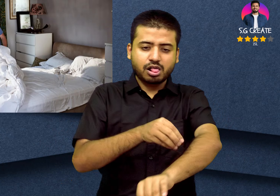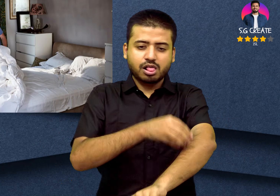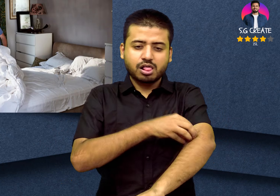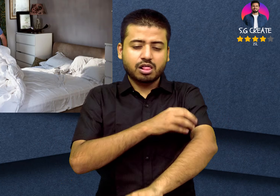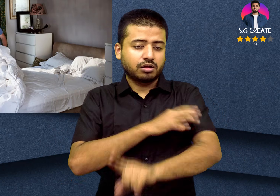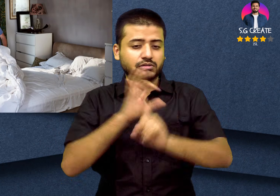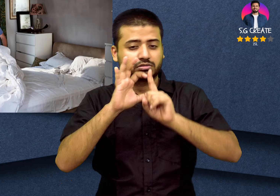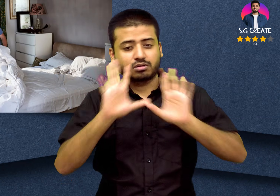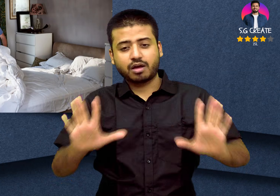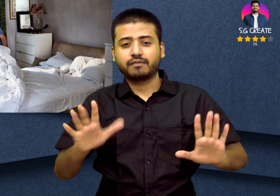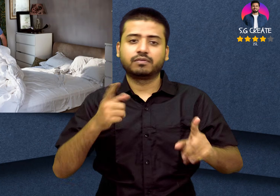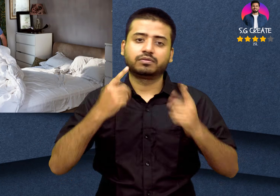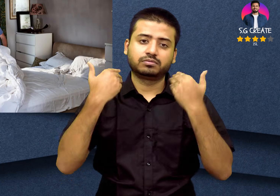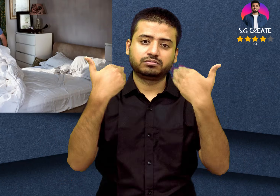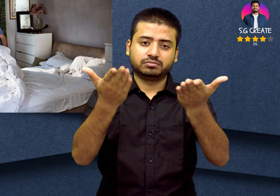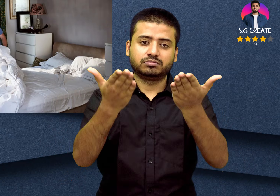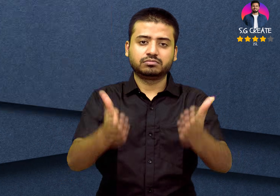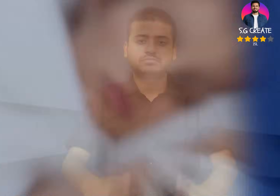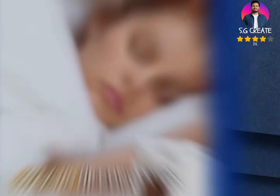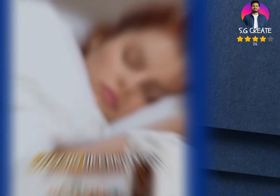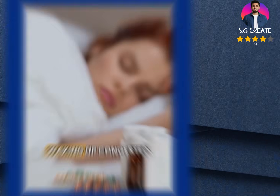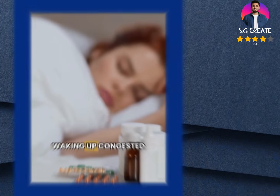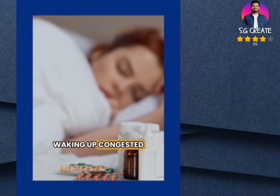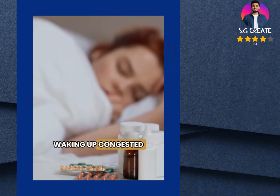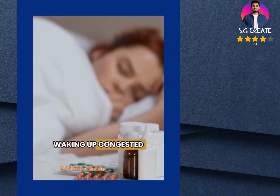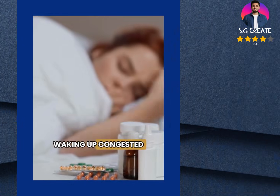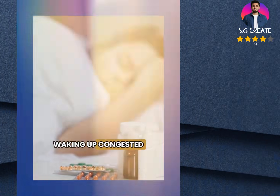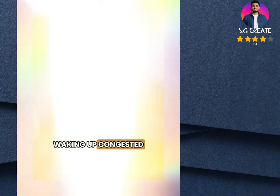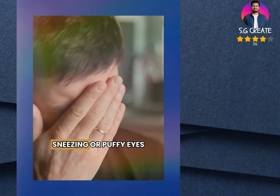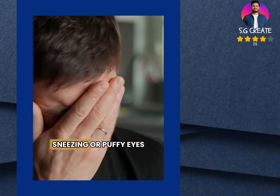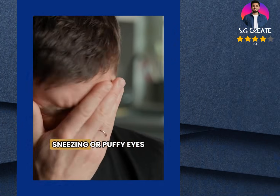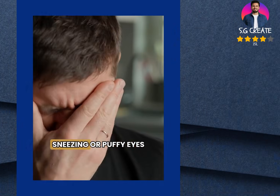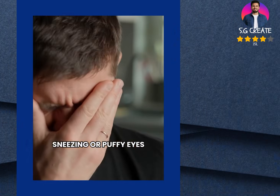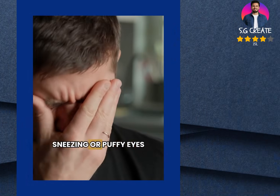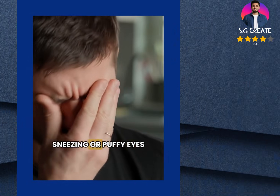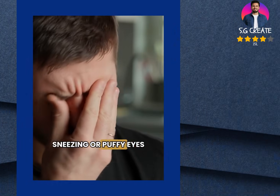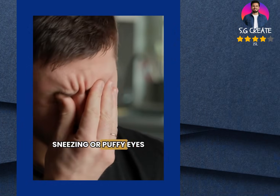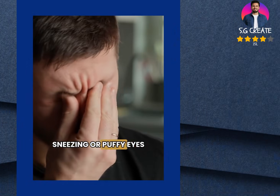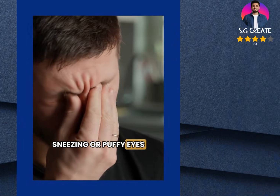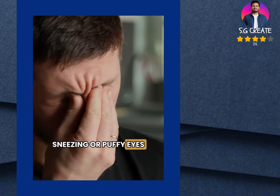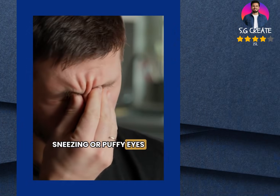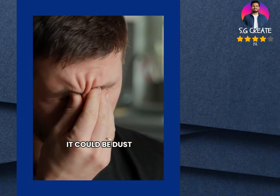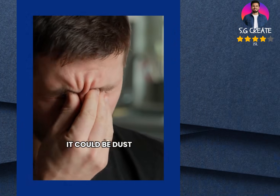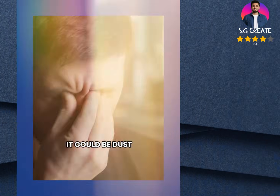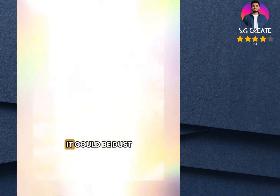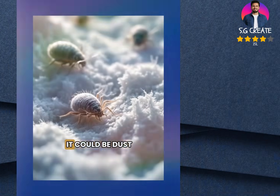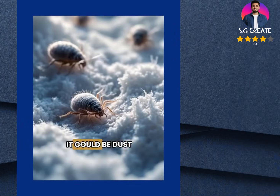accumulating in your mattress and pillows. Waking up congested, sneezing, or puffy eyes. It could